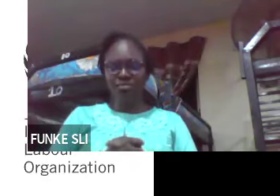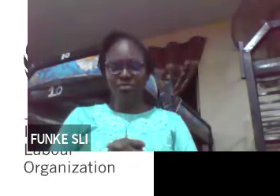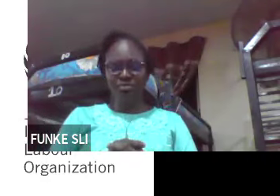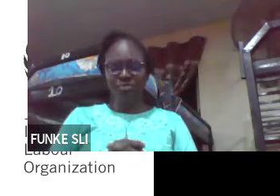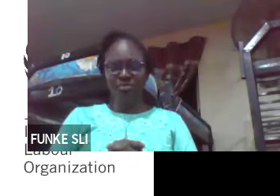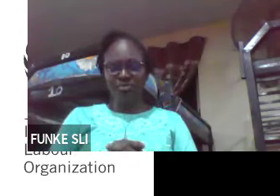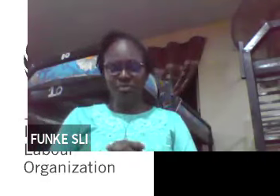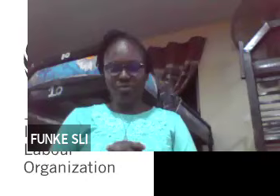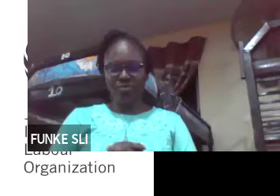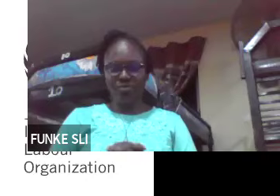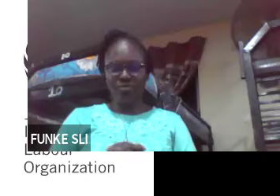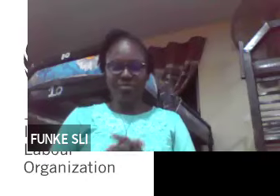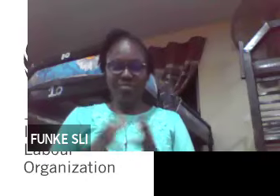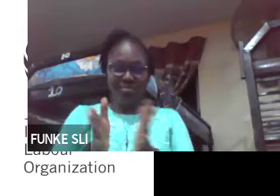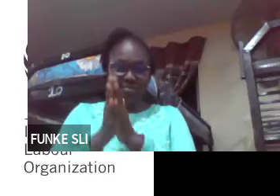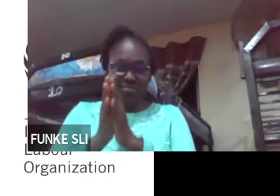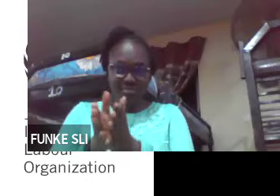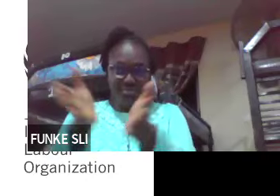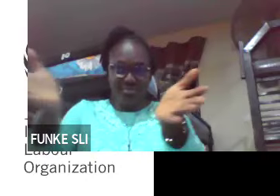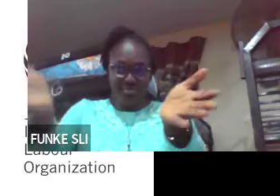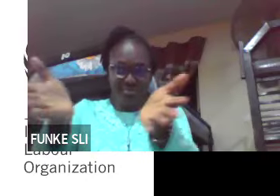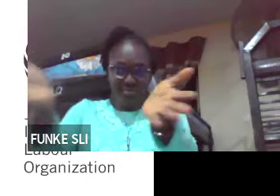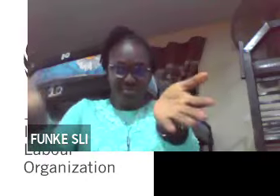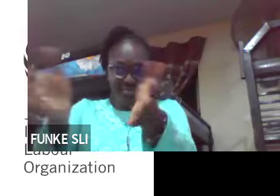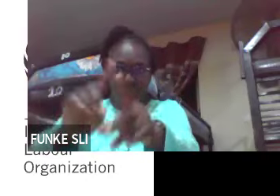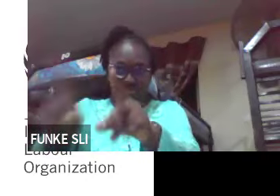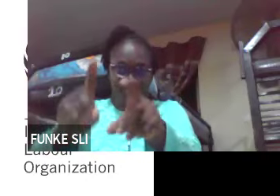sola bakre: I'm throwing it back to the class now. sola bakre: So we have an agreement.